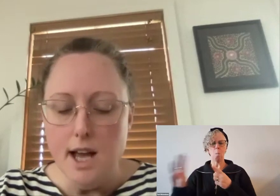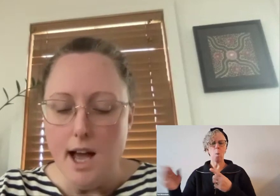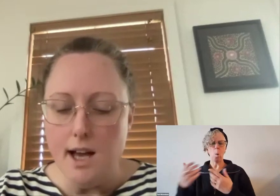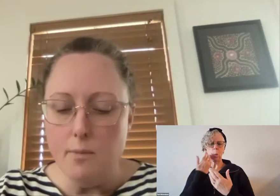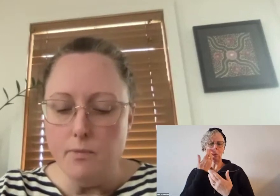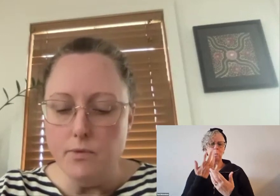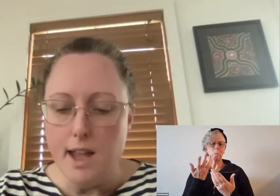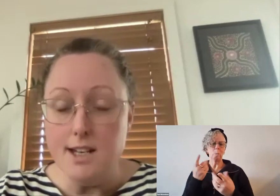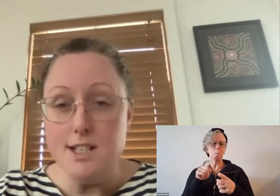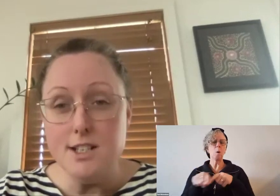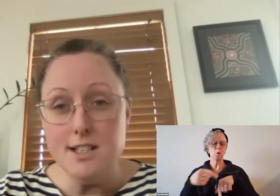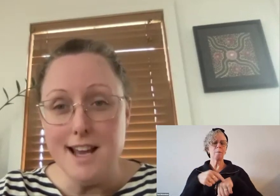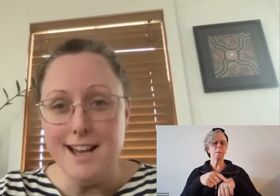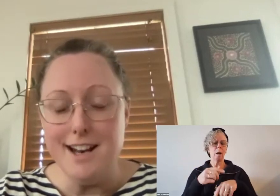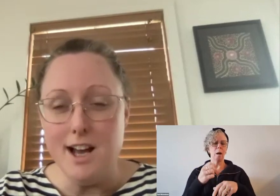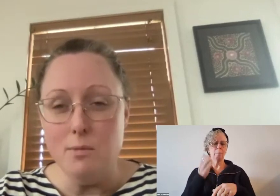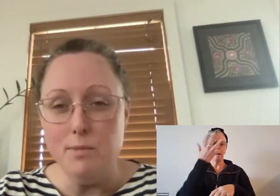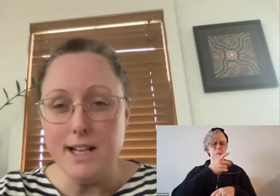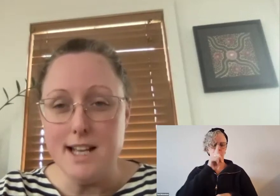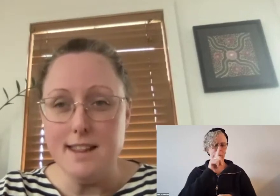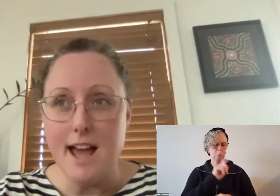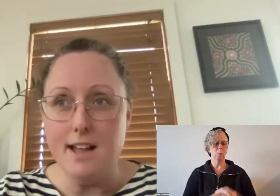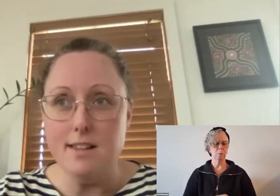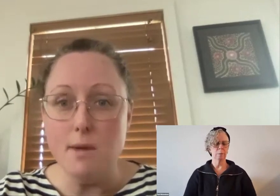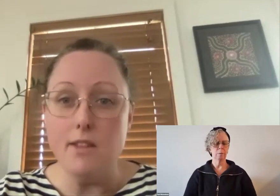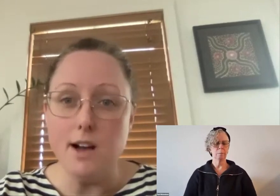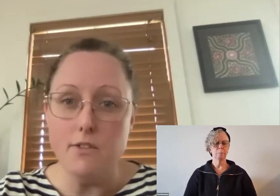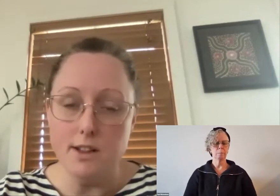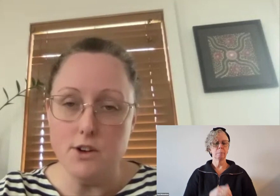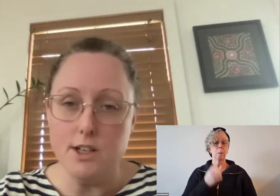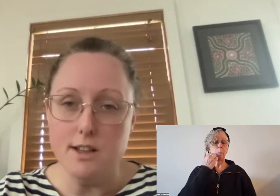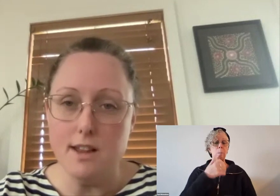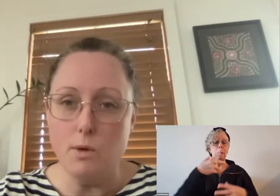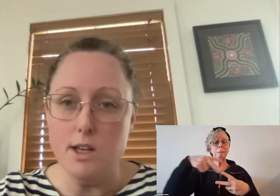In addition to that, BlakDance has some other governance structures that